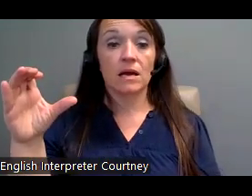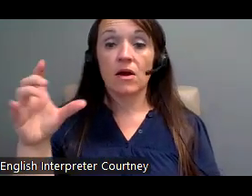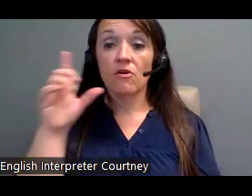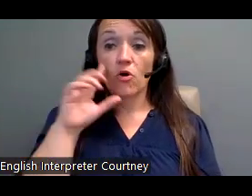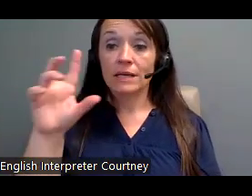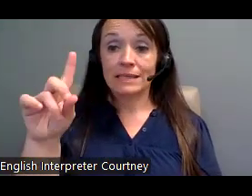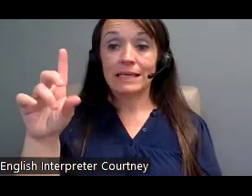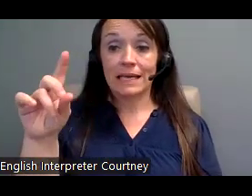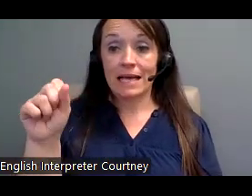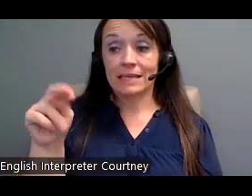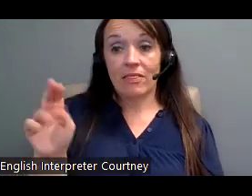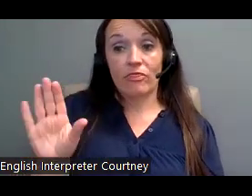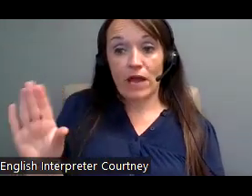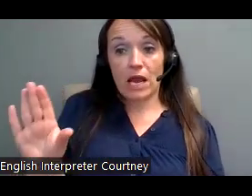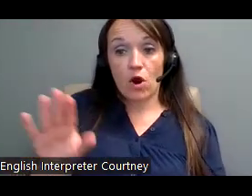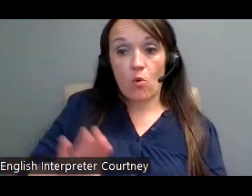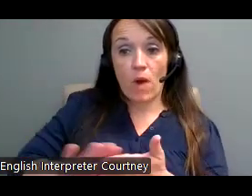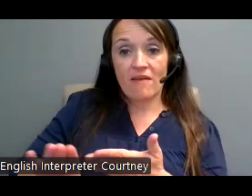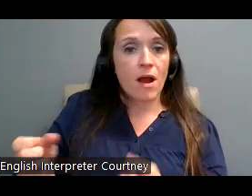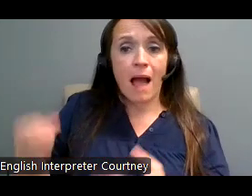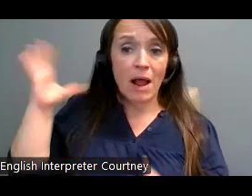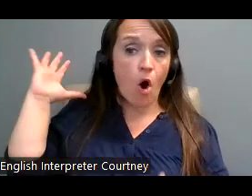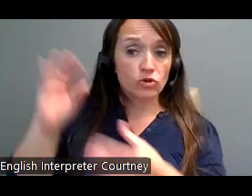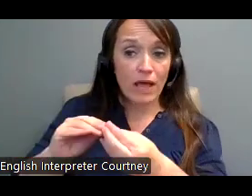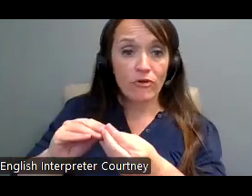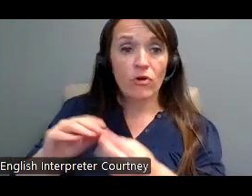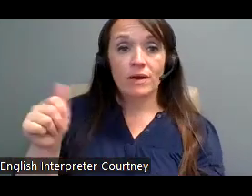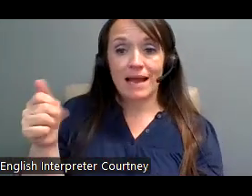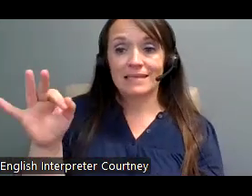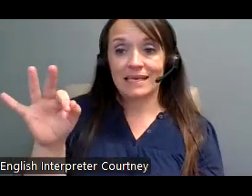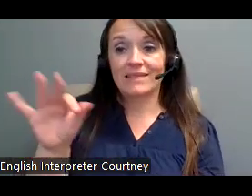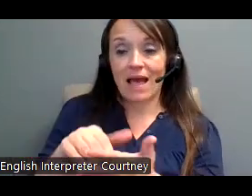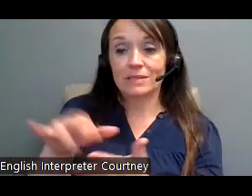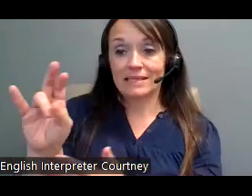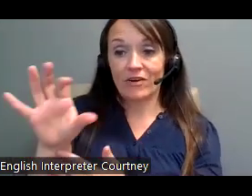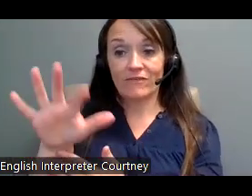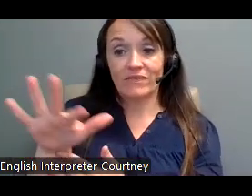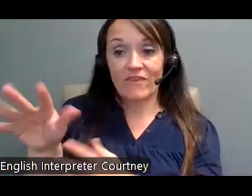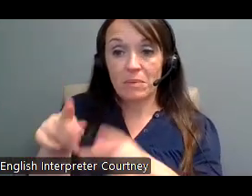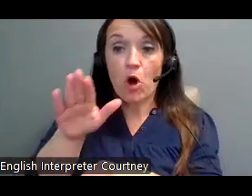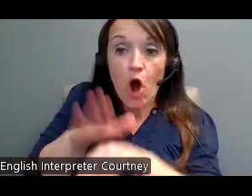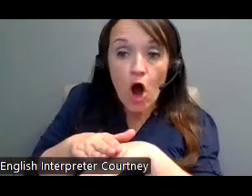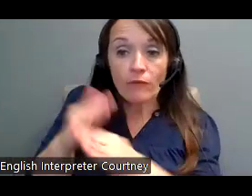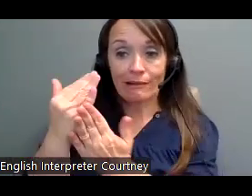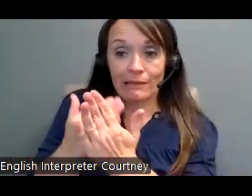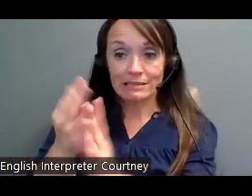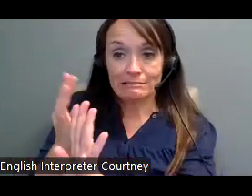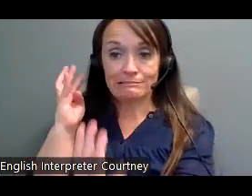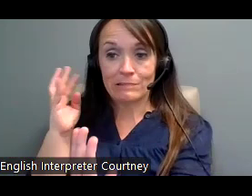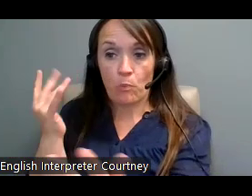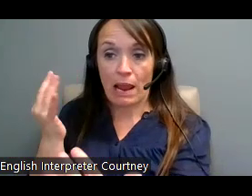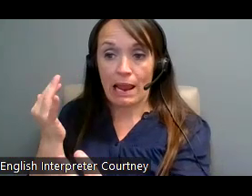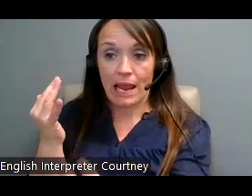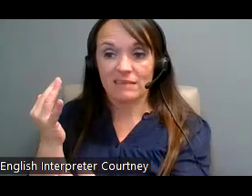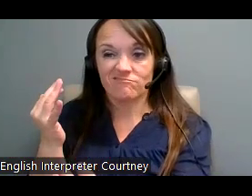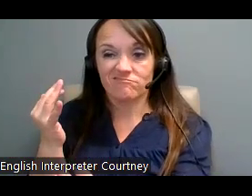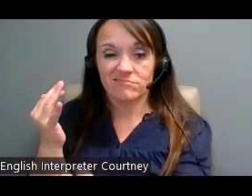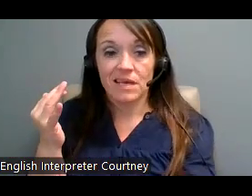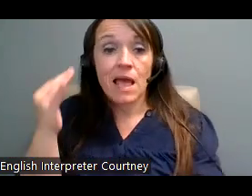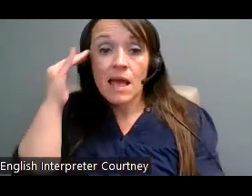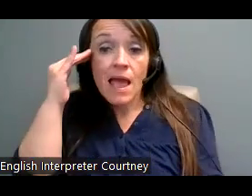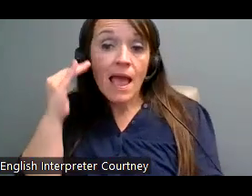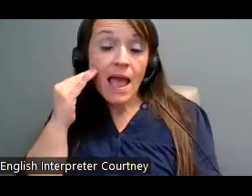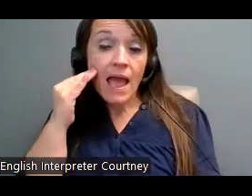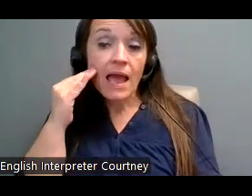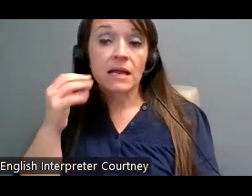although, there is 19,755 people. Had a spinal cord injury has a waiting list of 335,